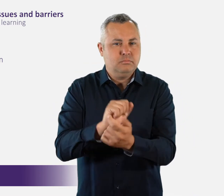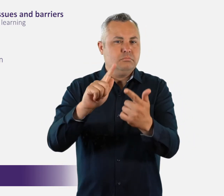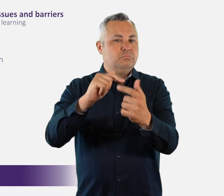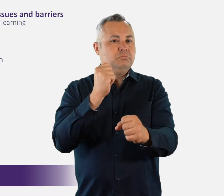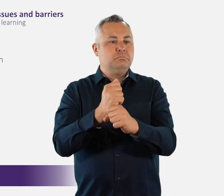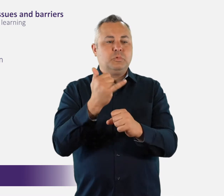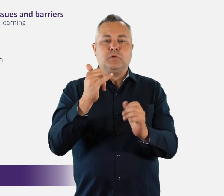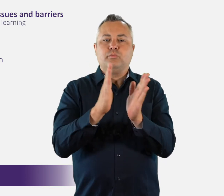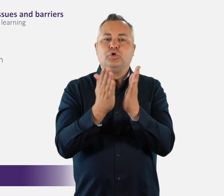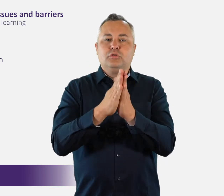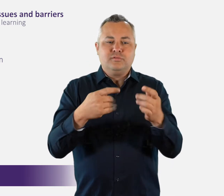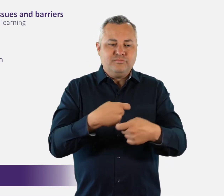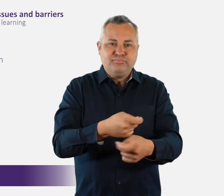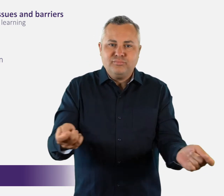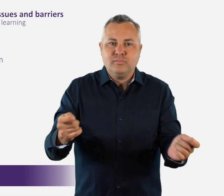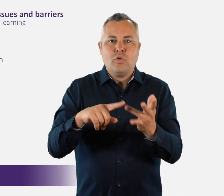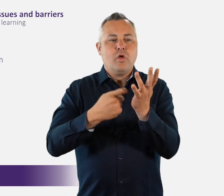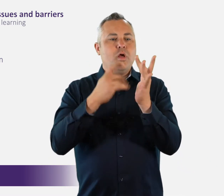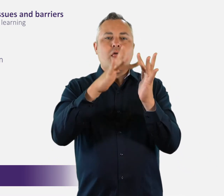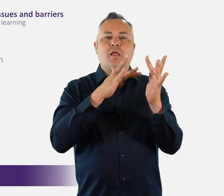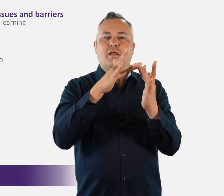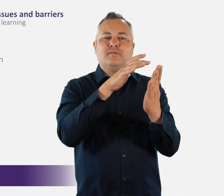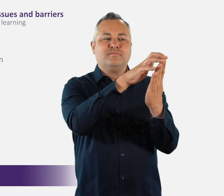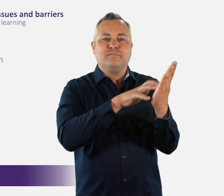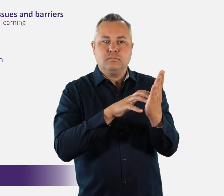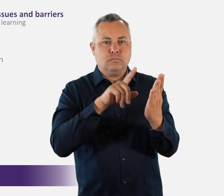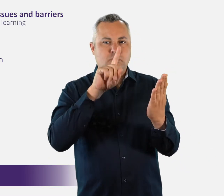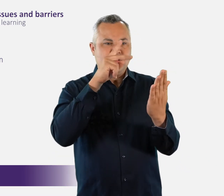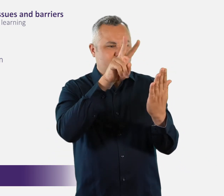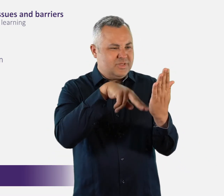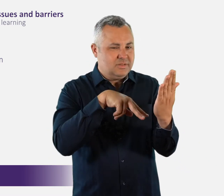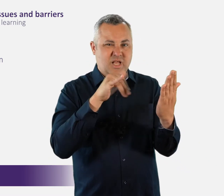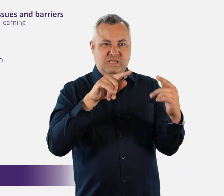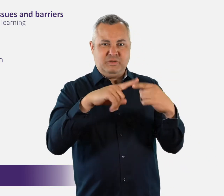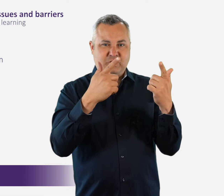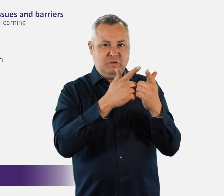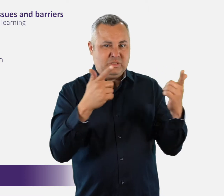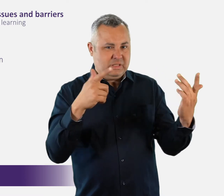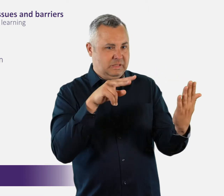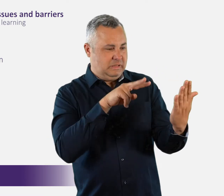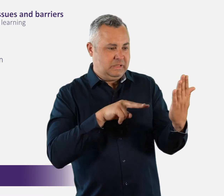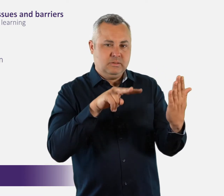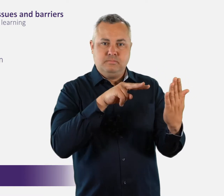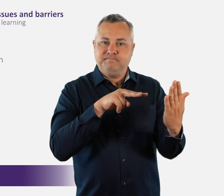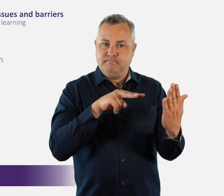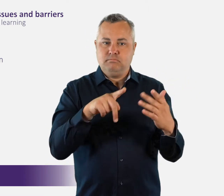For example, textbooks and online materials may not be in accessible formats and languages.